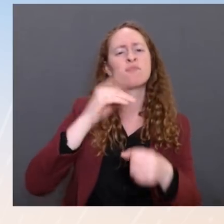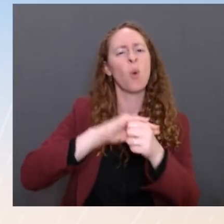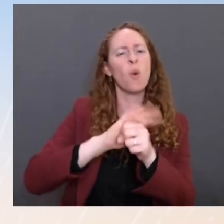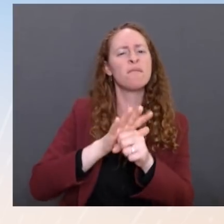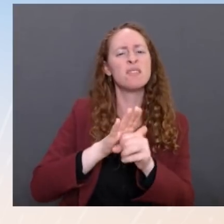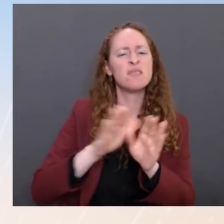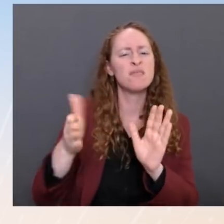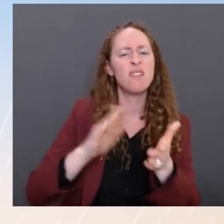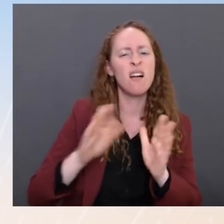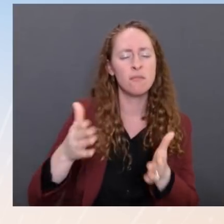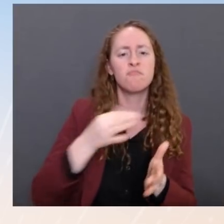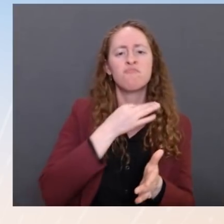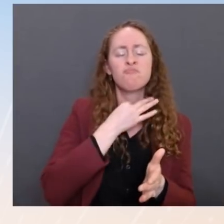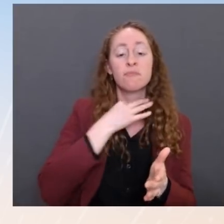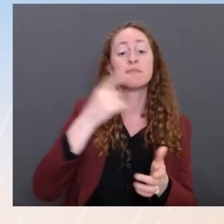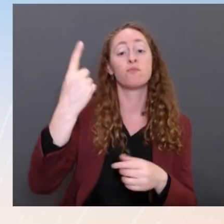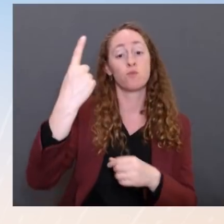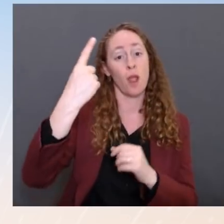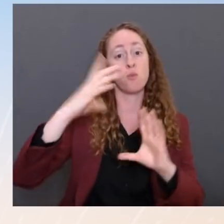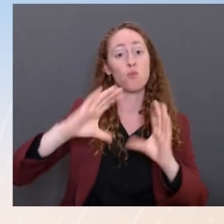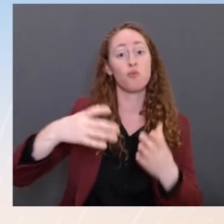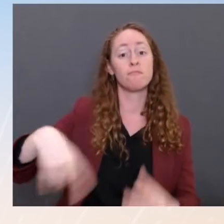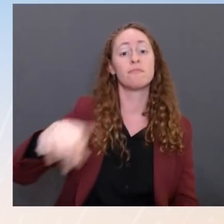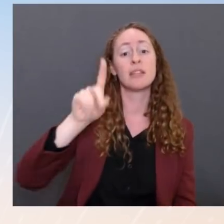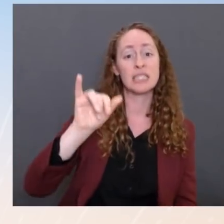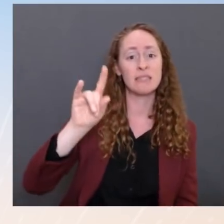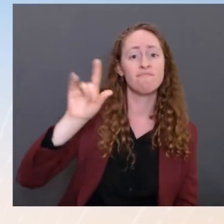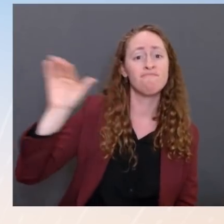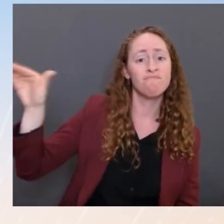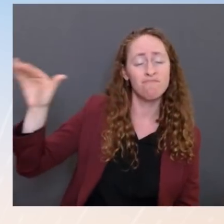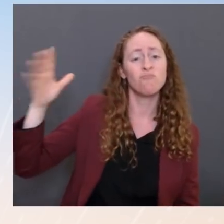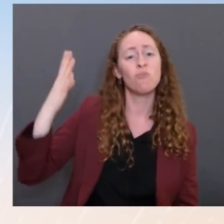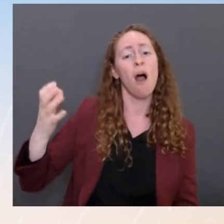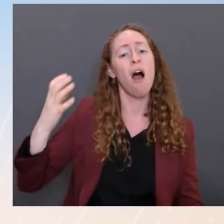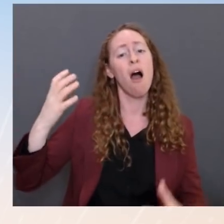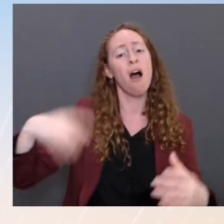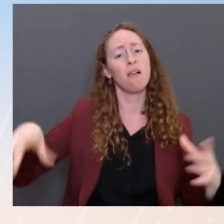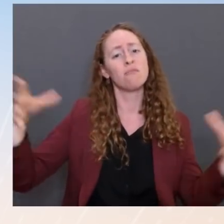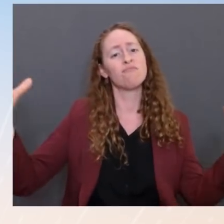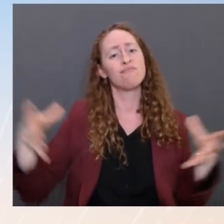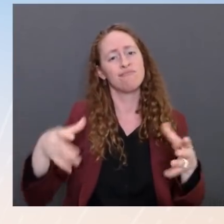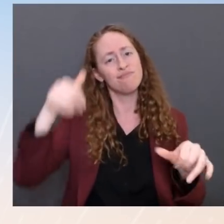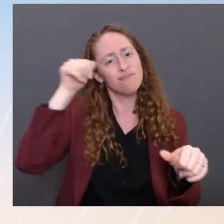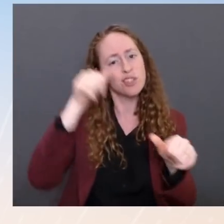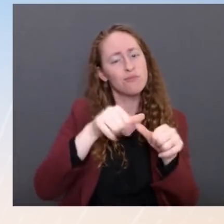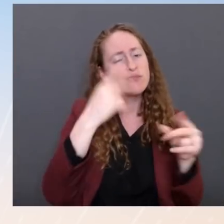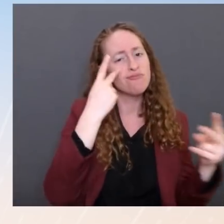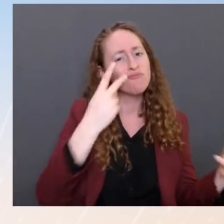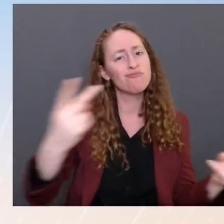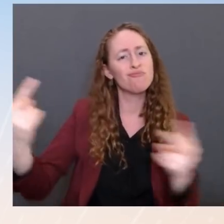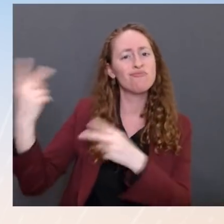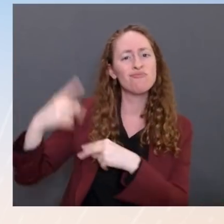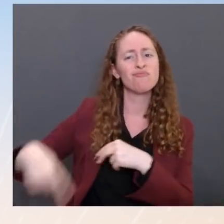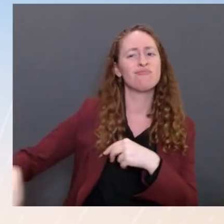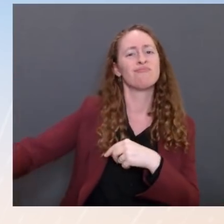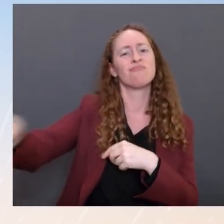you know, express his empathy and also sort of feel what they're feeling. When is the last time he met